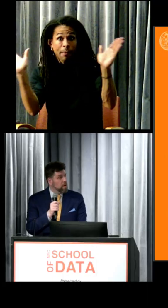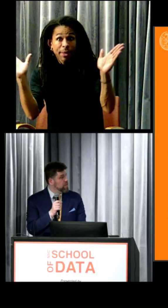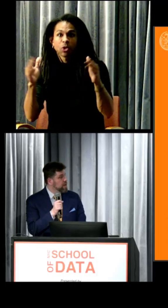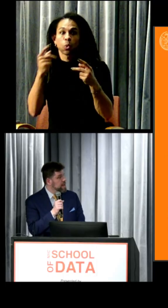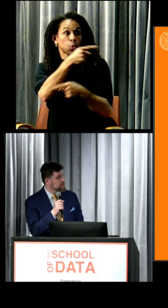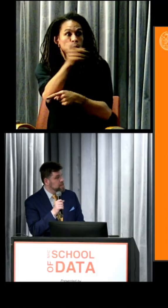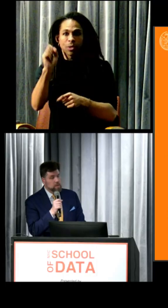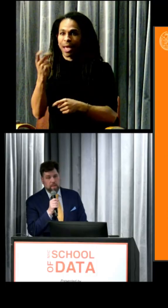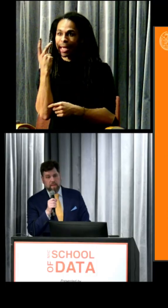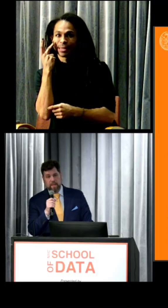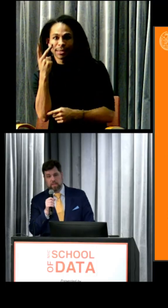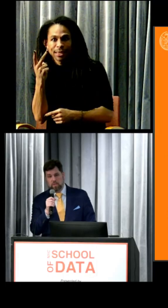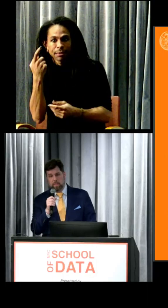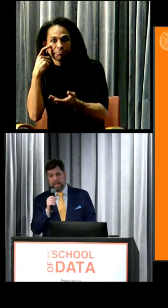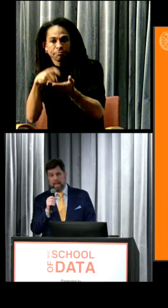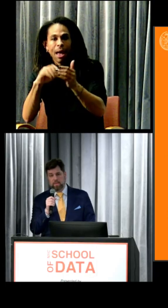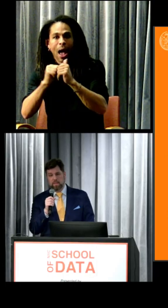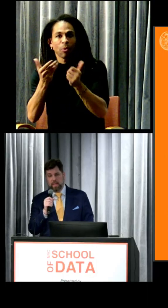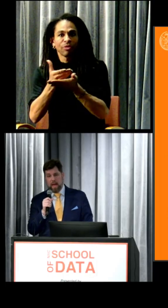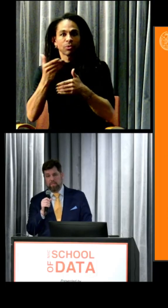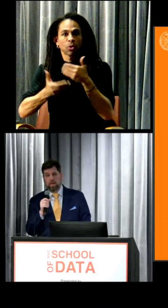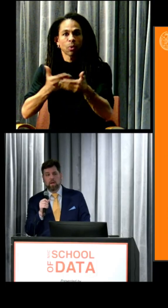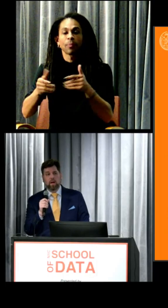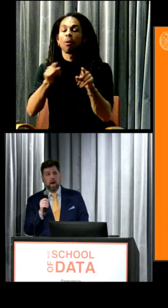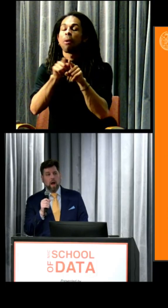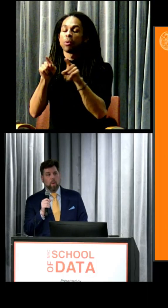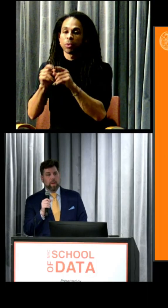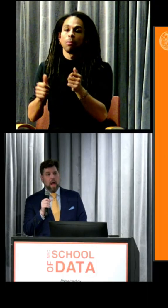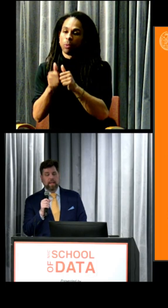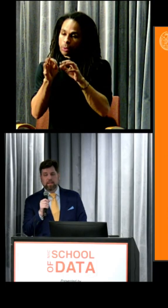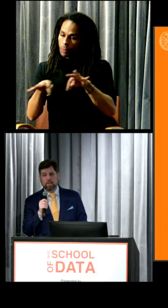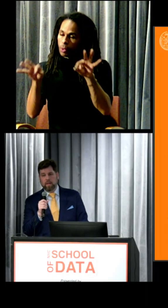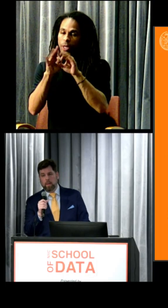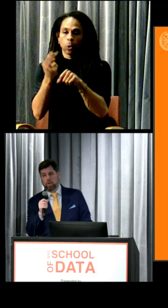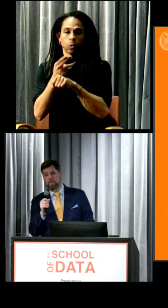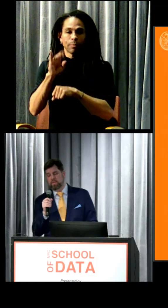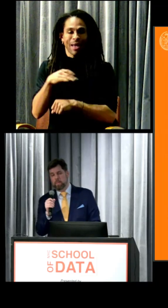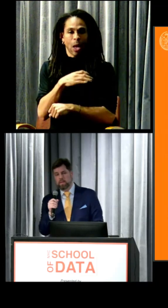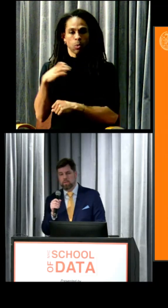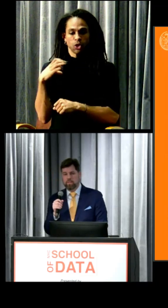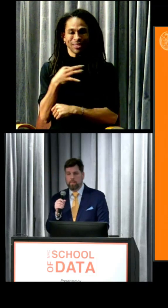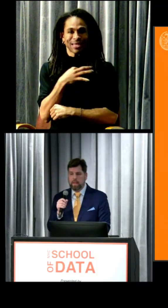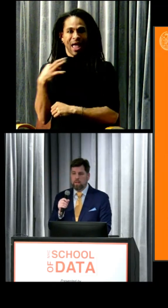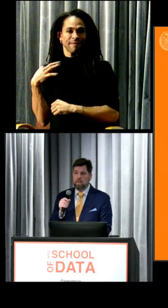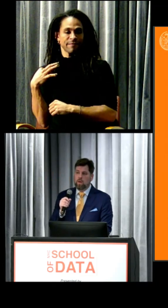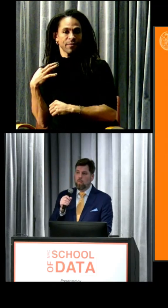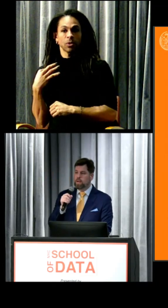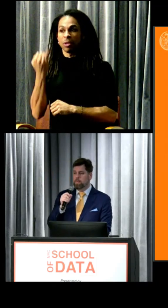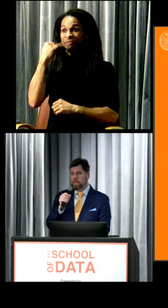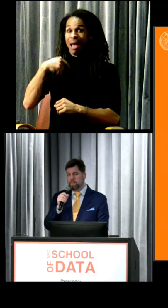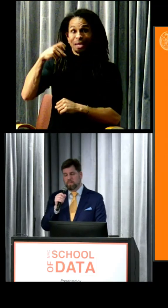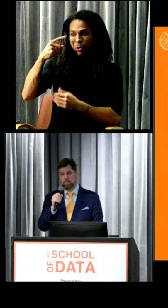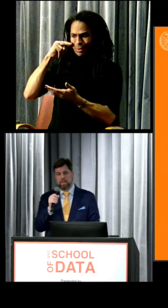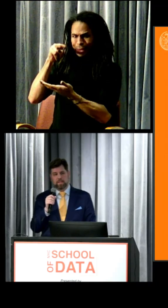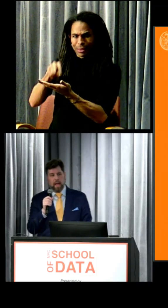So when visitors are building in a like on an XY plane, you really could only accurately represent the buildings on the edges.